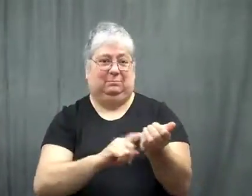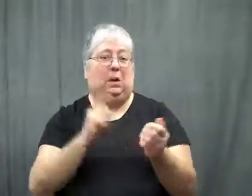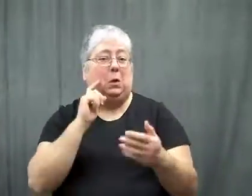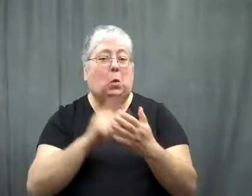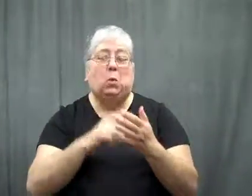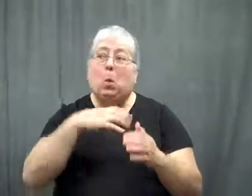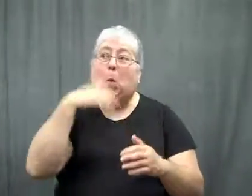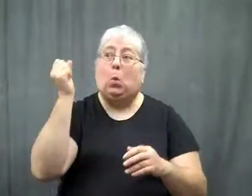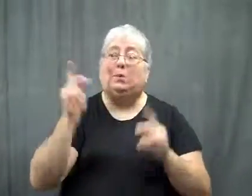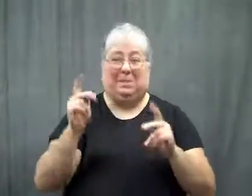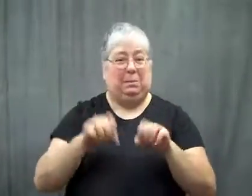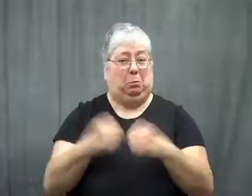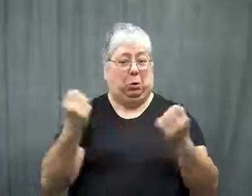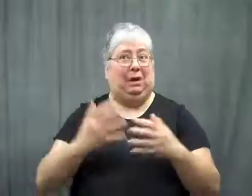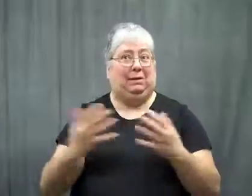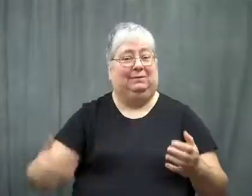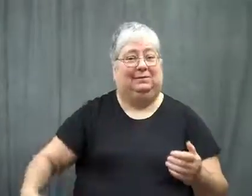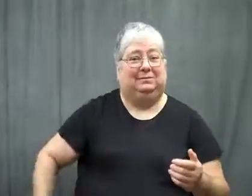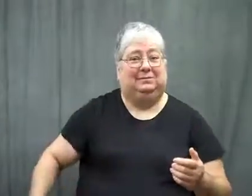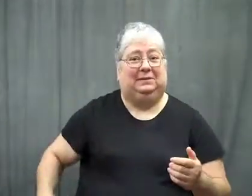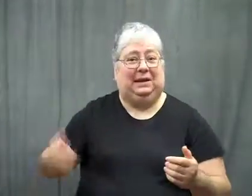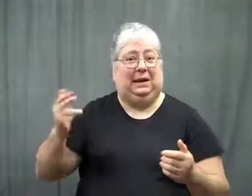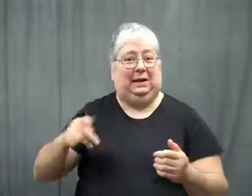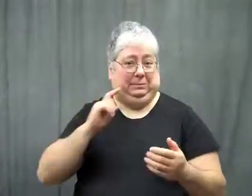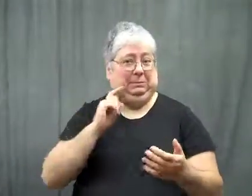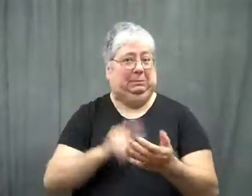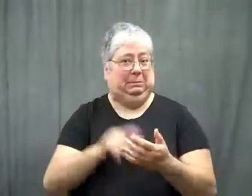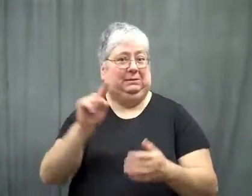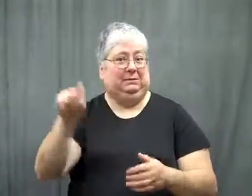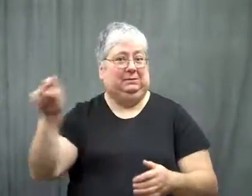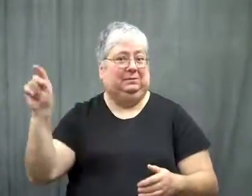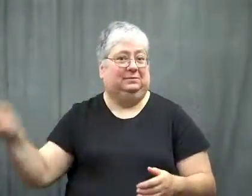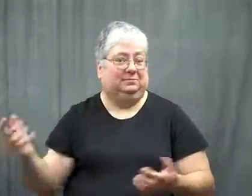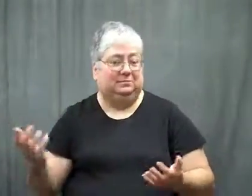You've probably noticed a lot of older people break their hips.